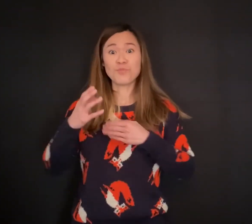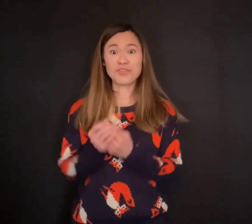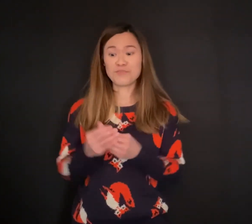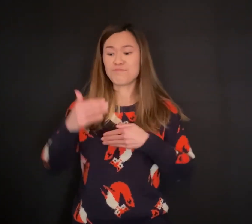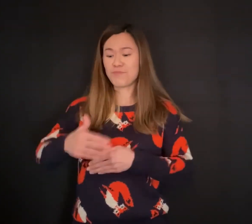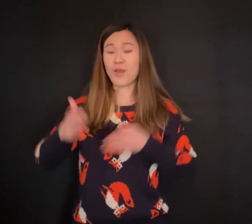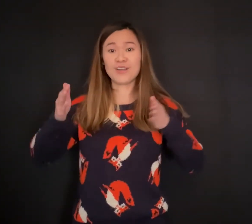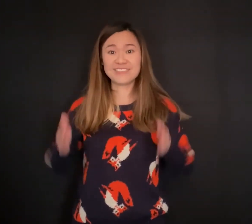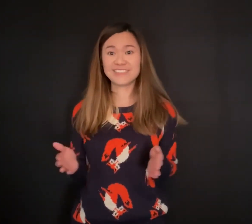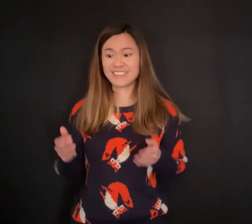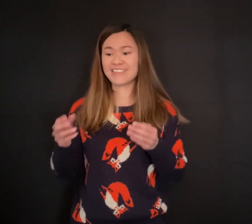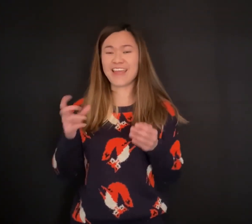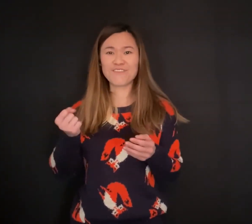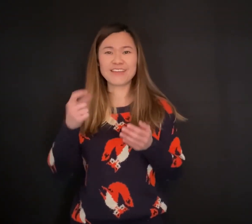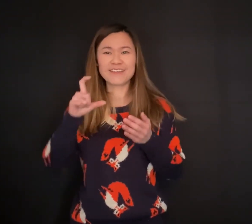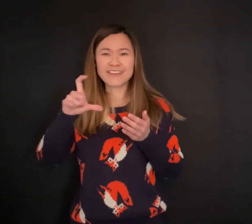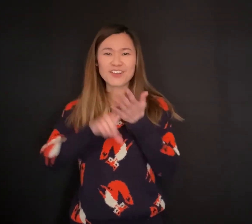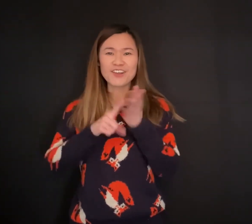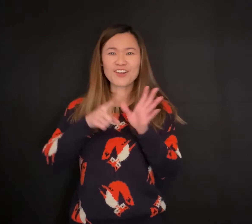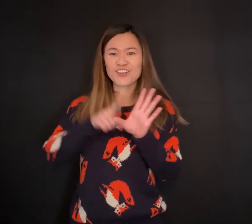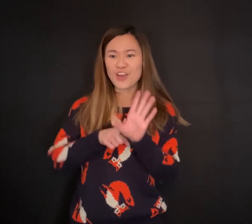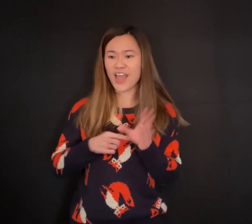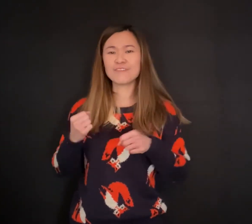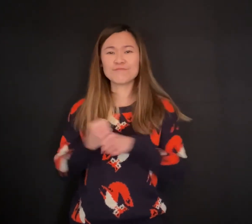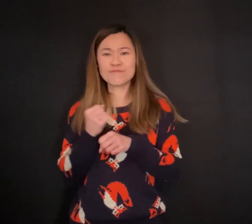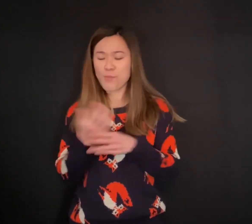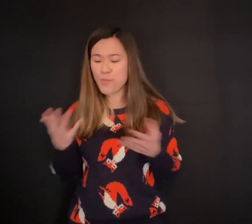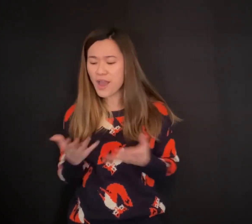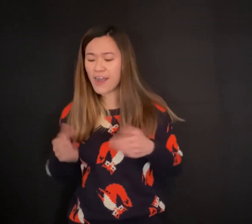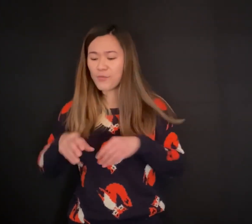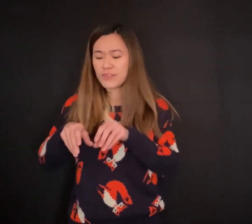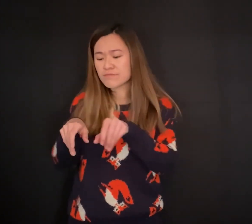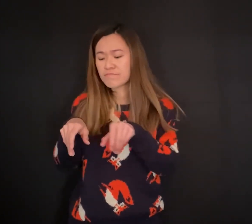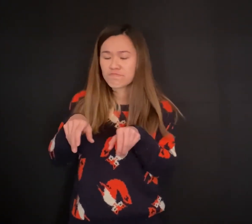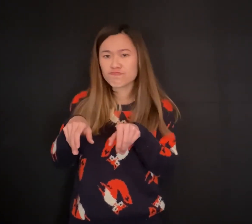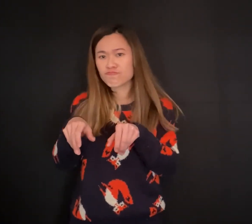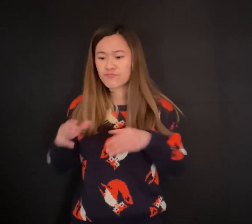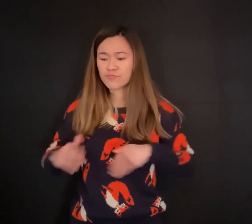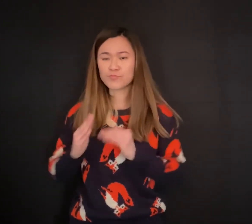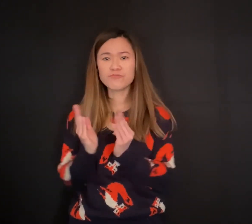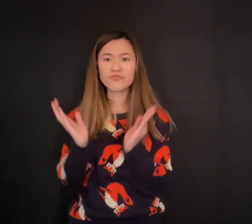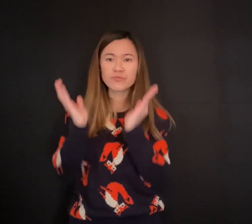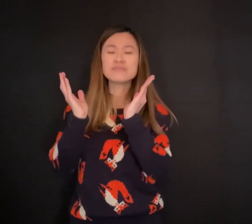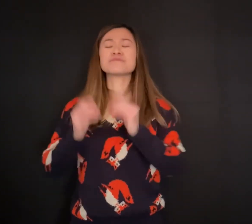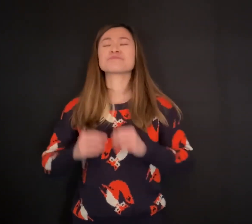I have a box of clay I use for making pottery.